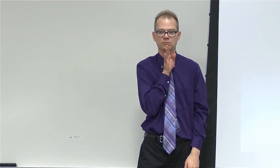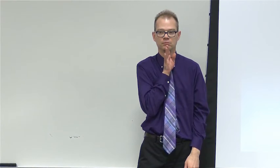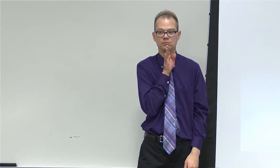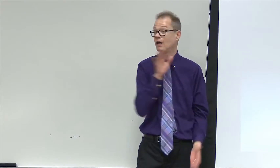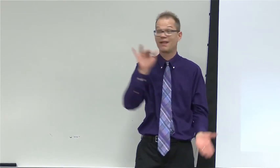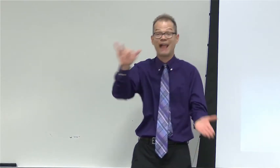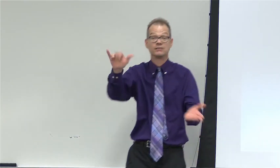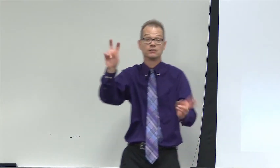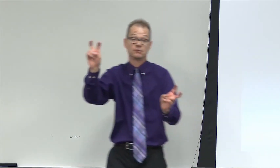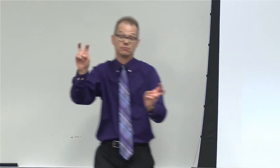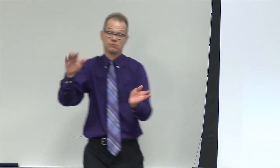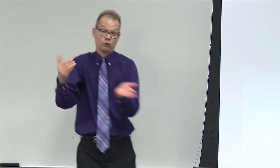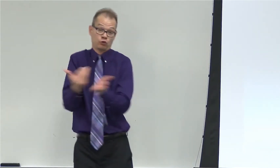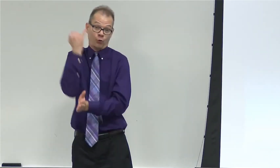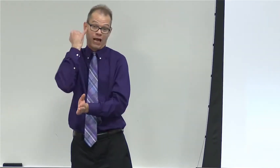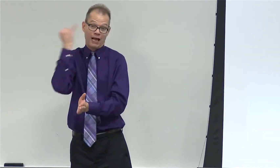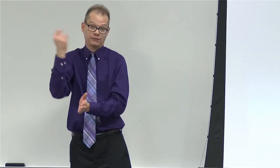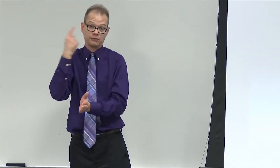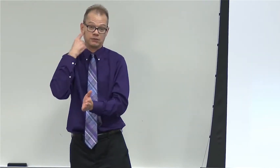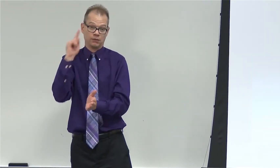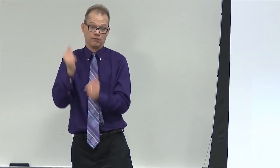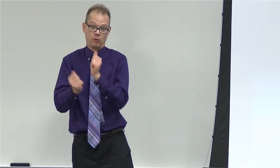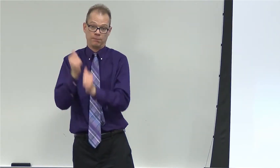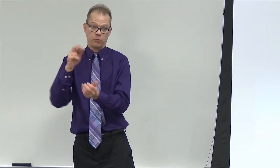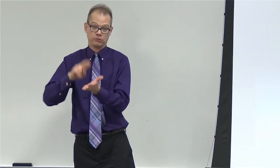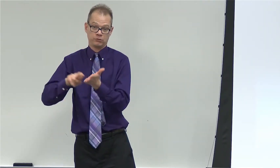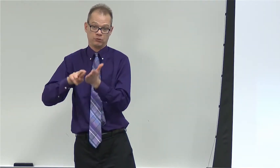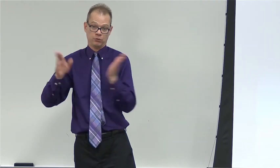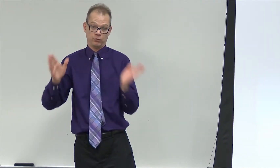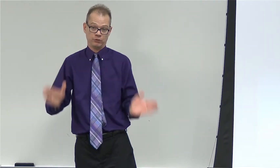That was a new idea for most researchers.